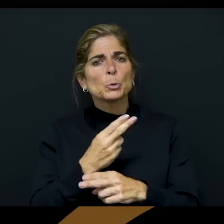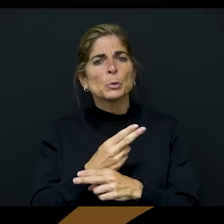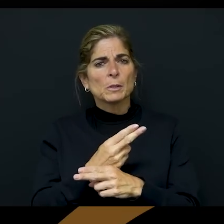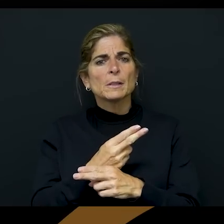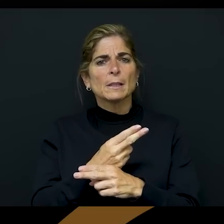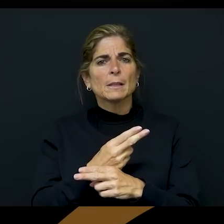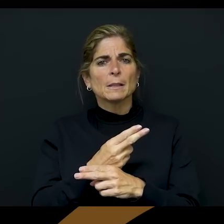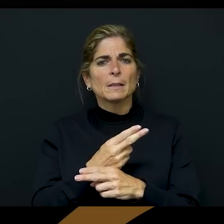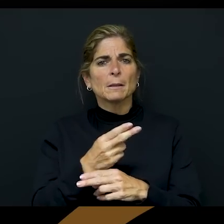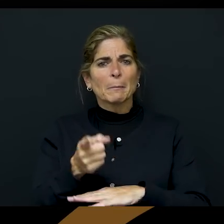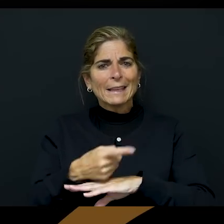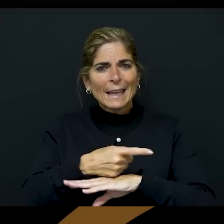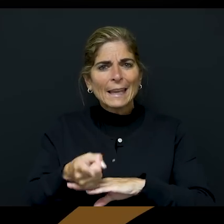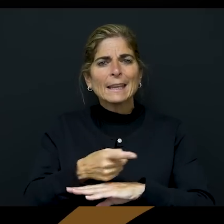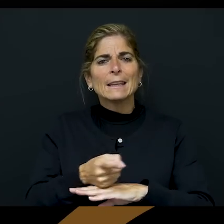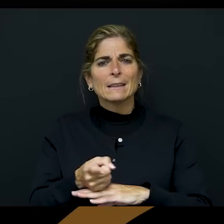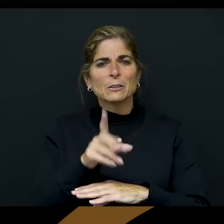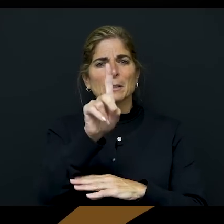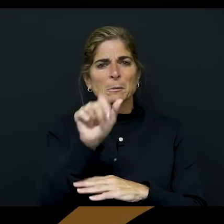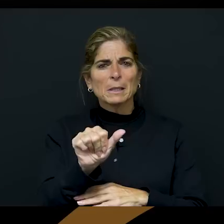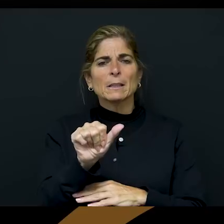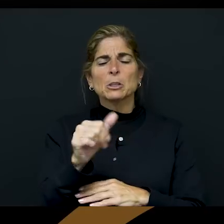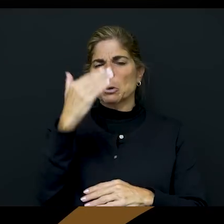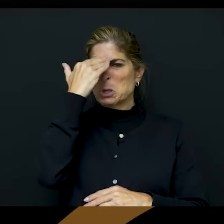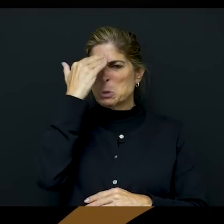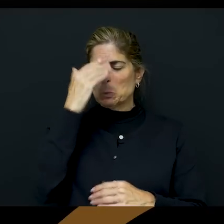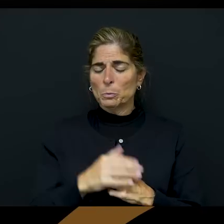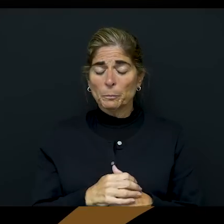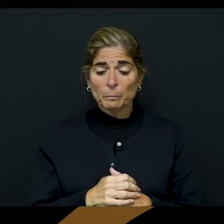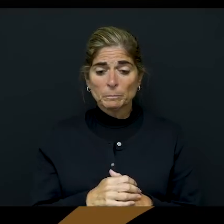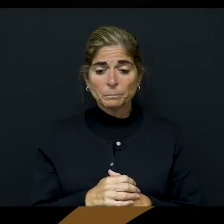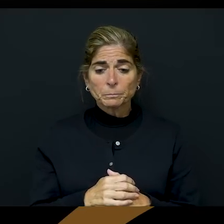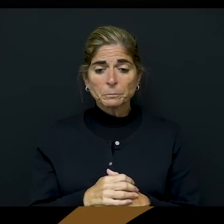It gave me the freedom I crave badly so I could get around independently.